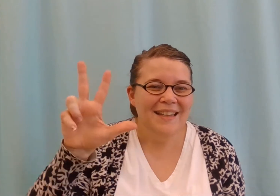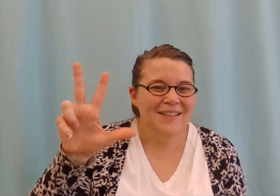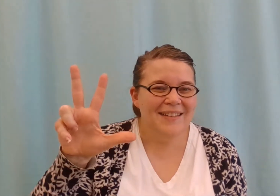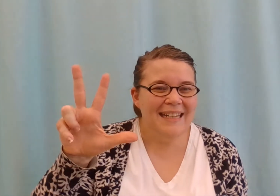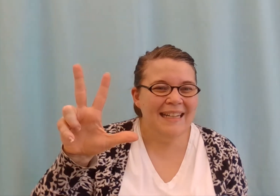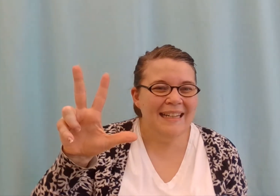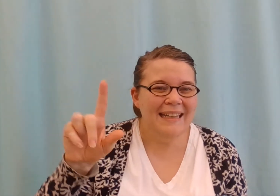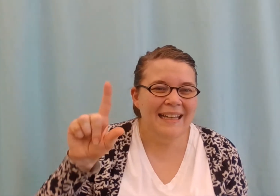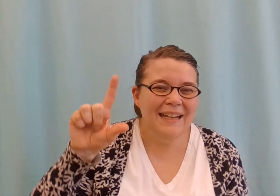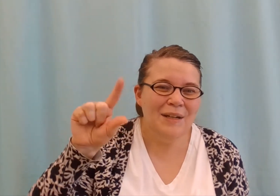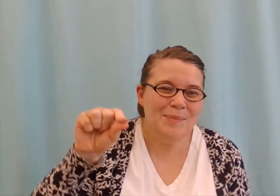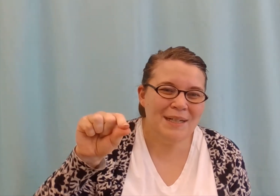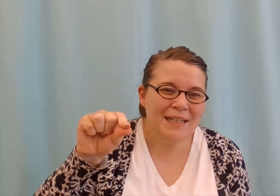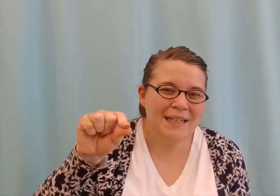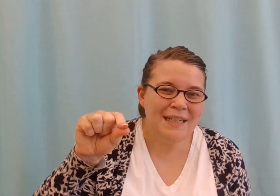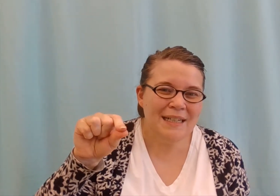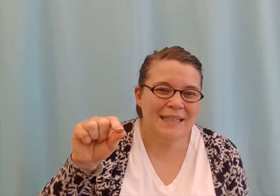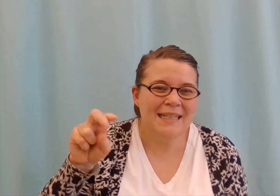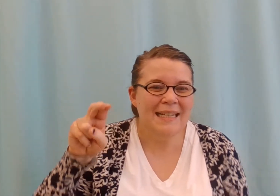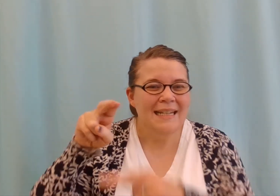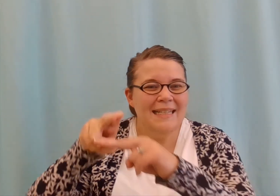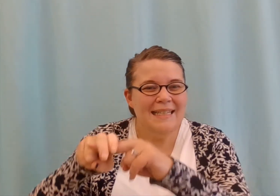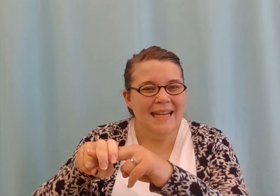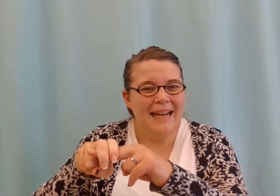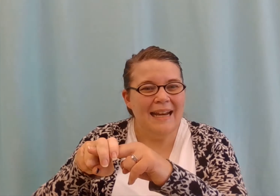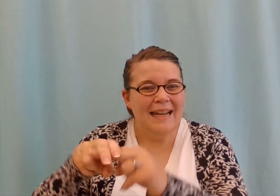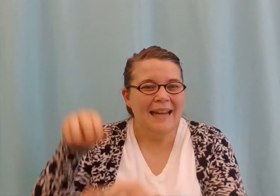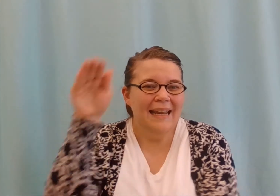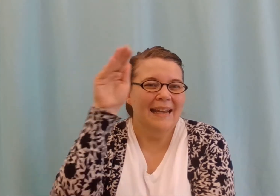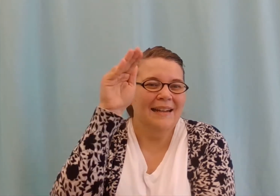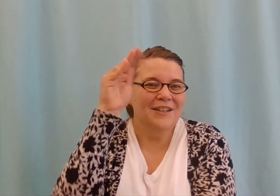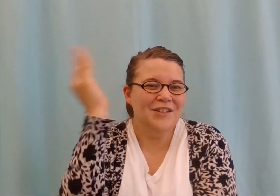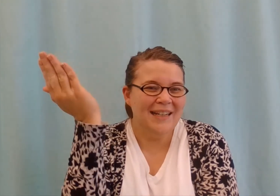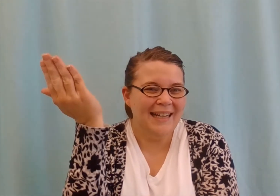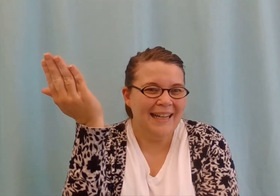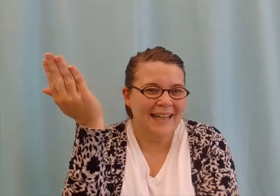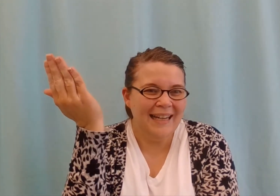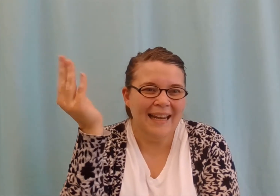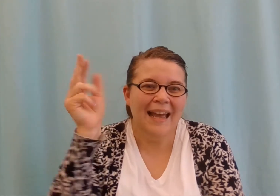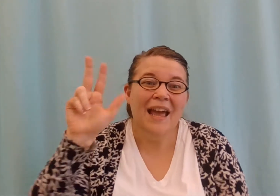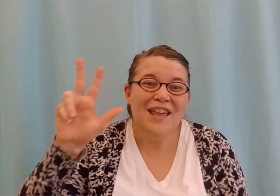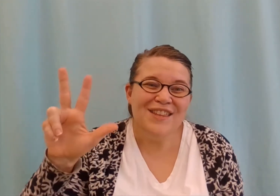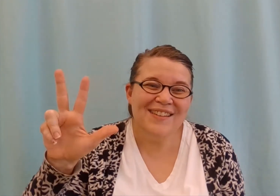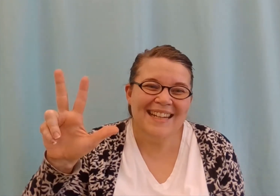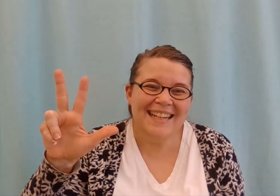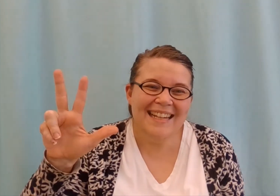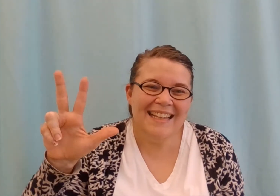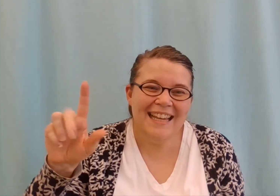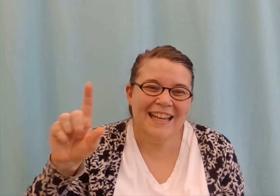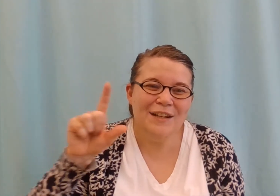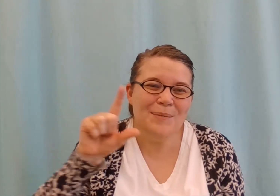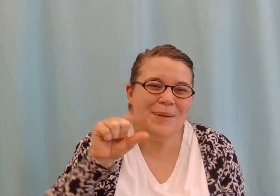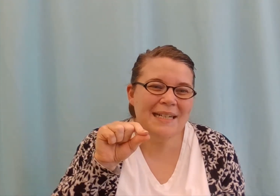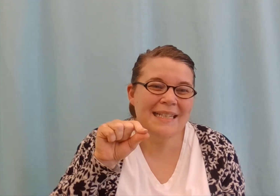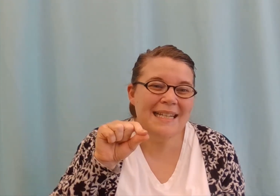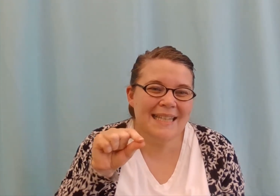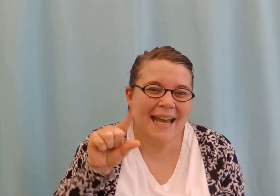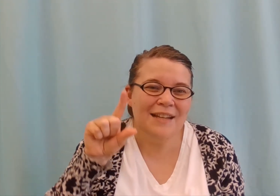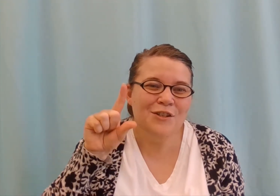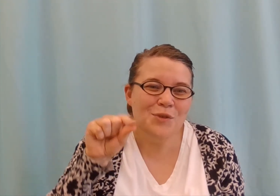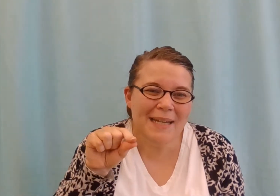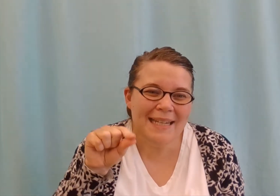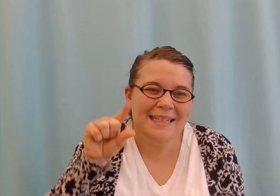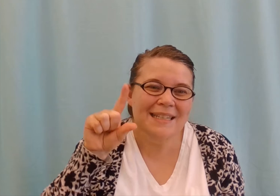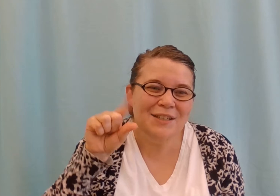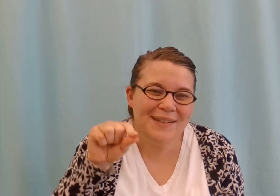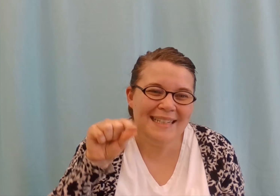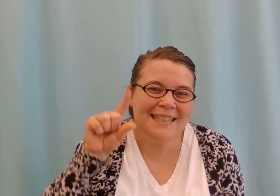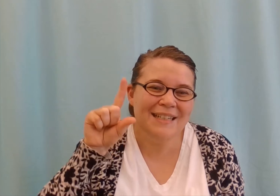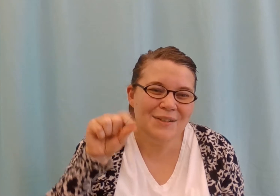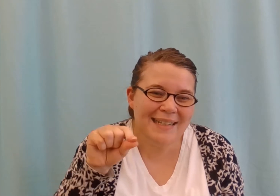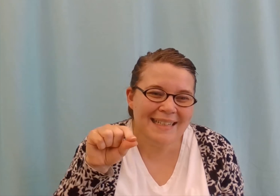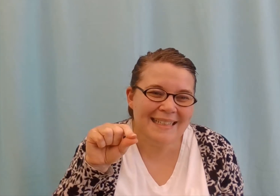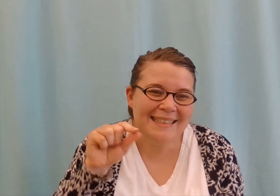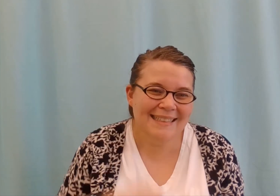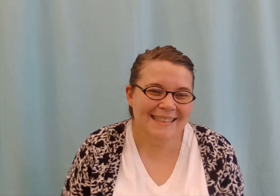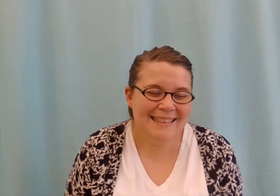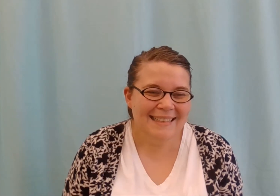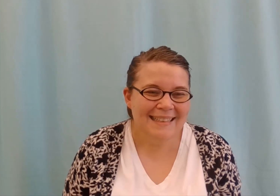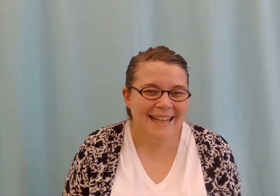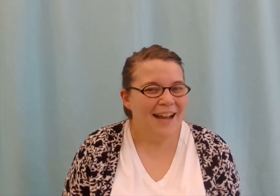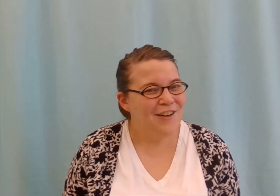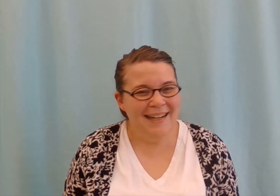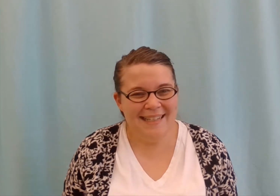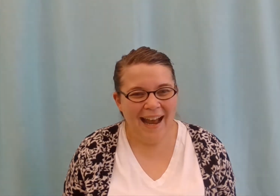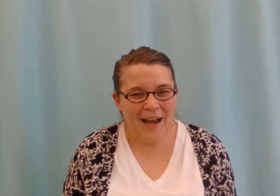three little birds sitting in a tree. Three little birds, they said "tweet, tweet, tweet." Great job!